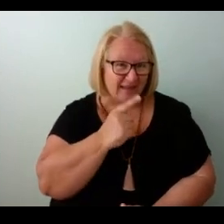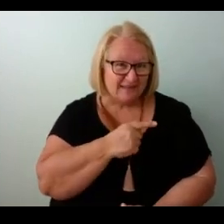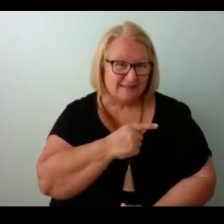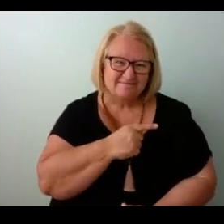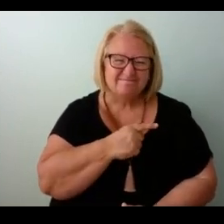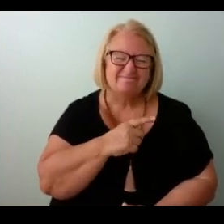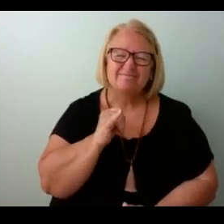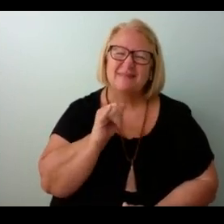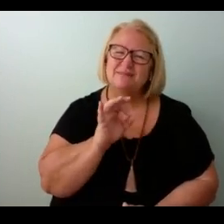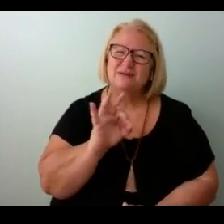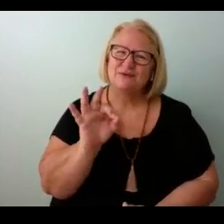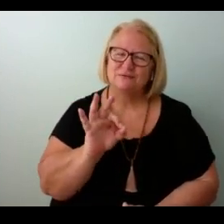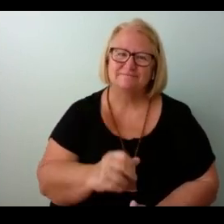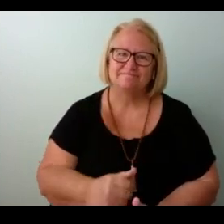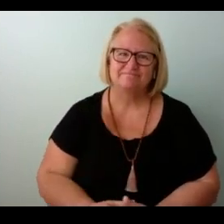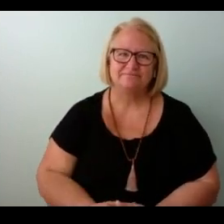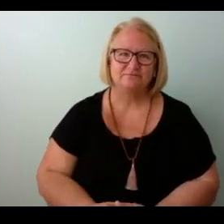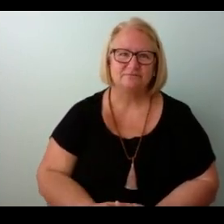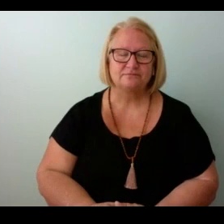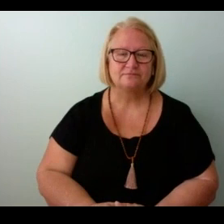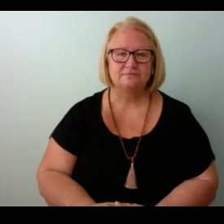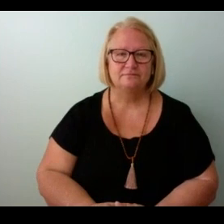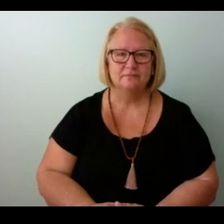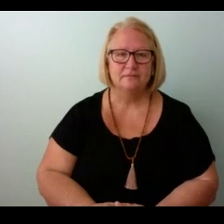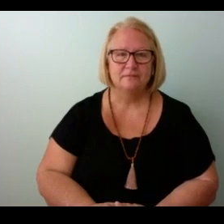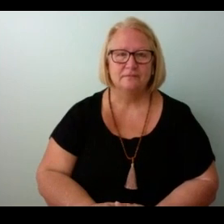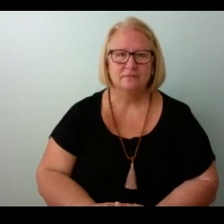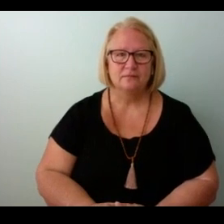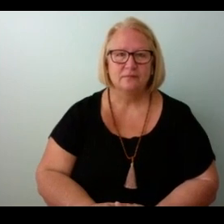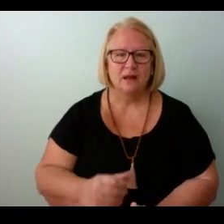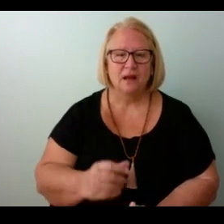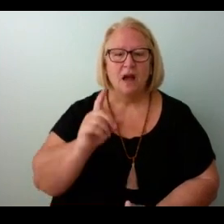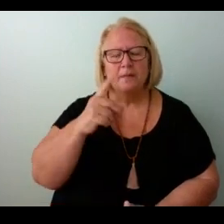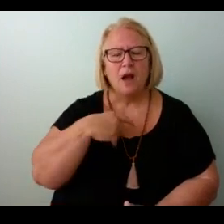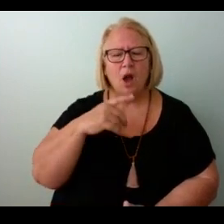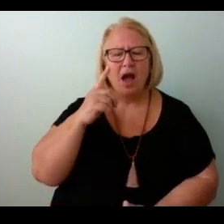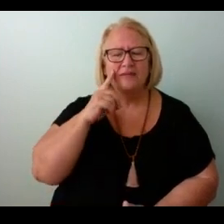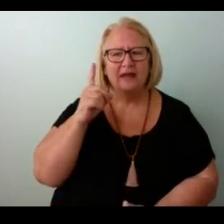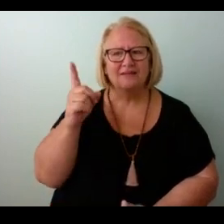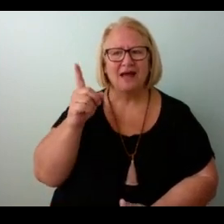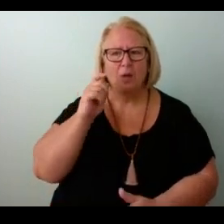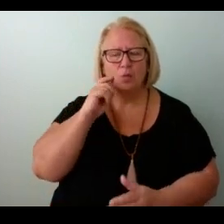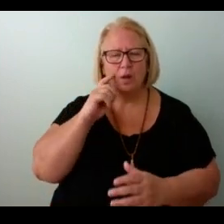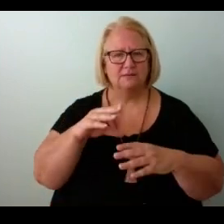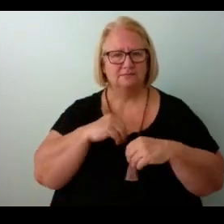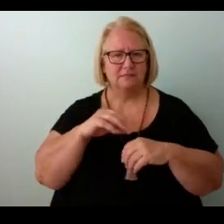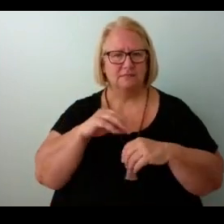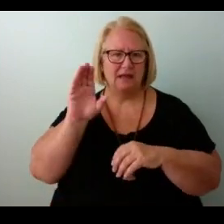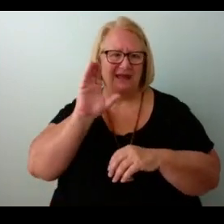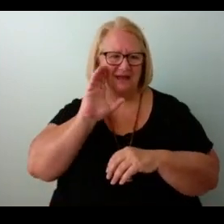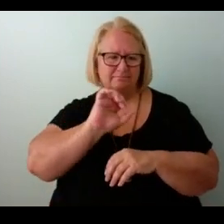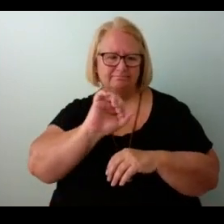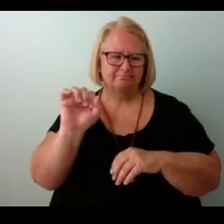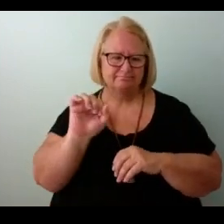Maybe not? But I think they're open to hearing certain circumstances and ideas that would work for